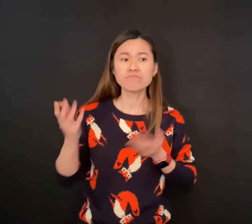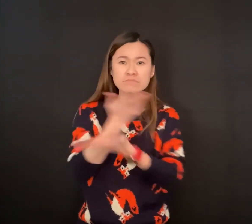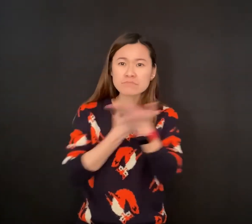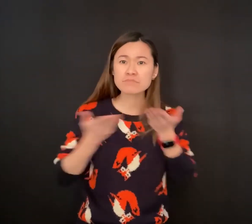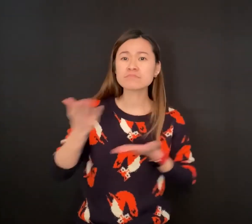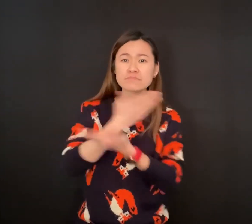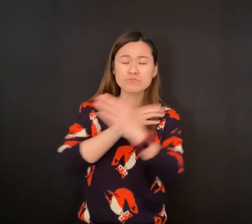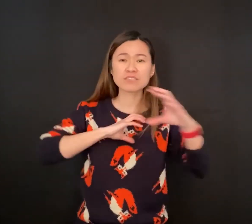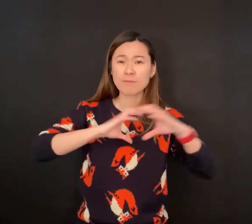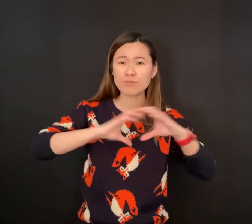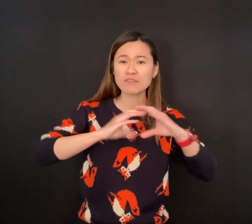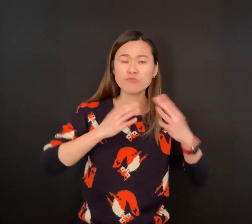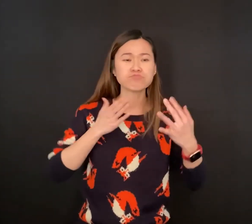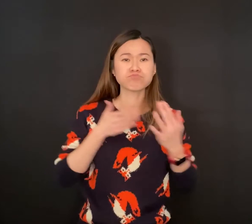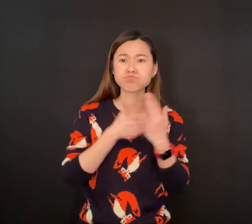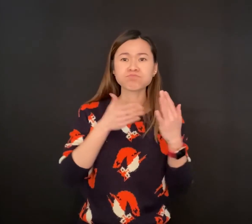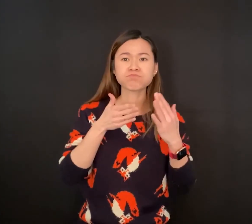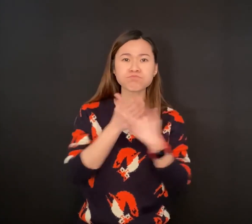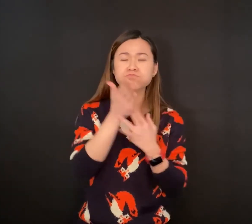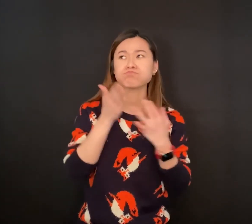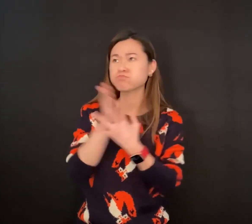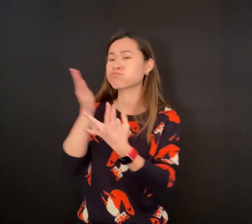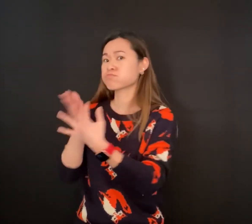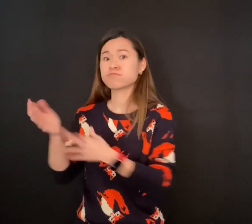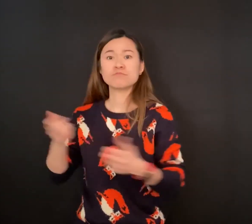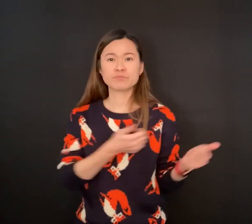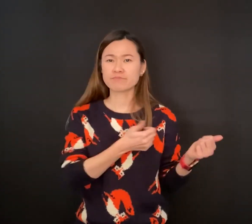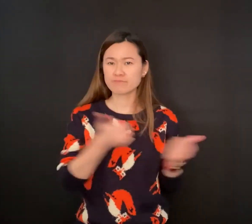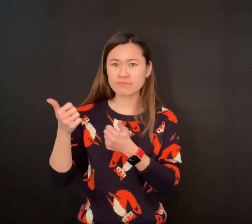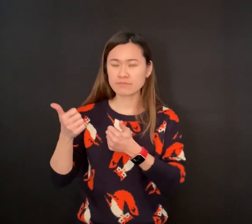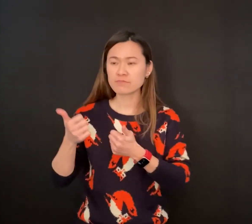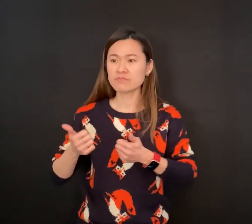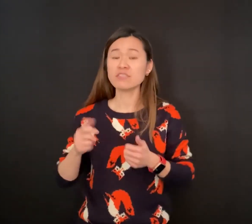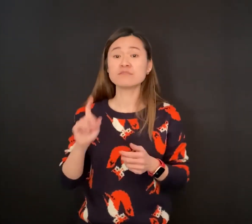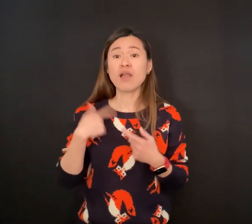to enable our discussions that way. And it's fantastic!